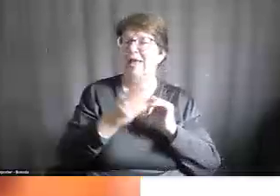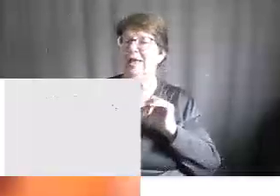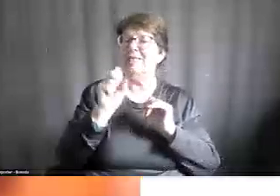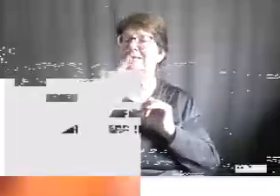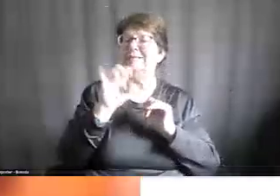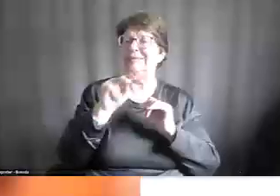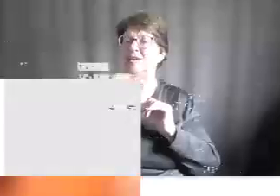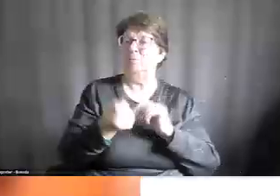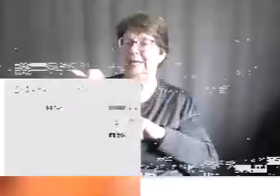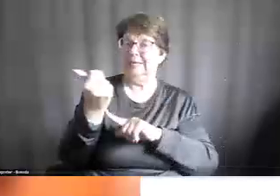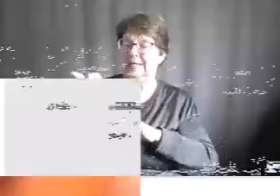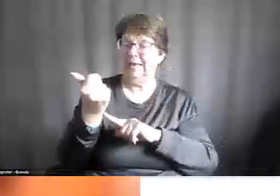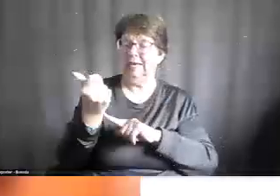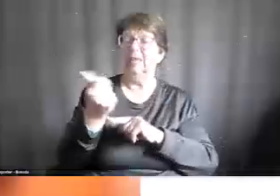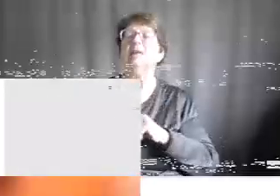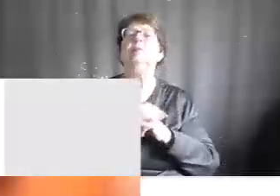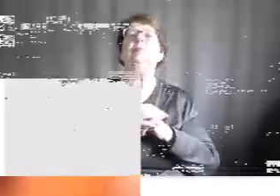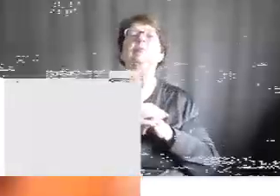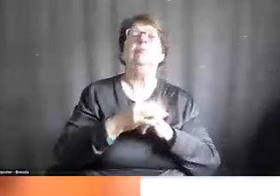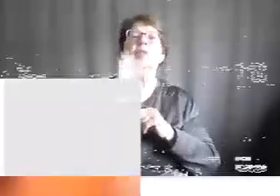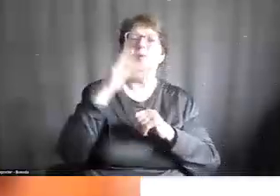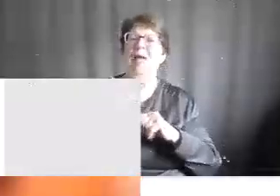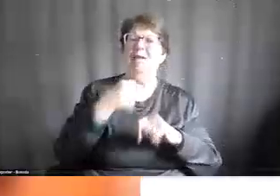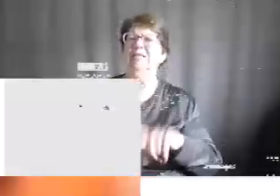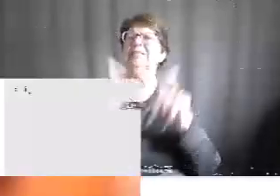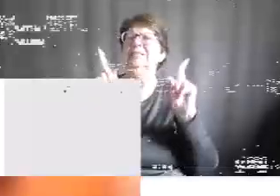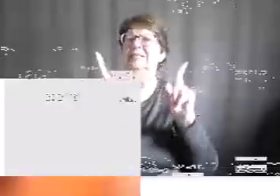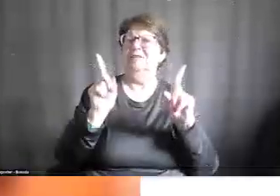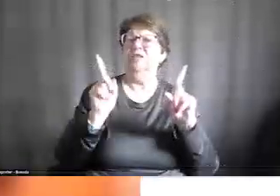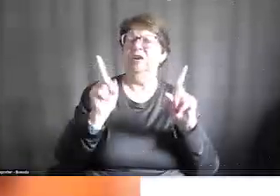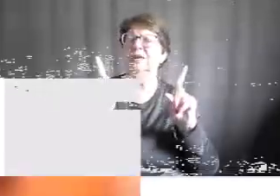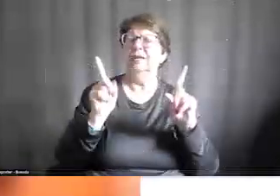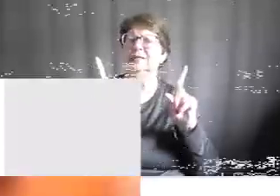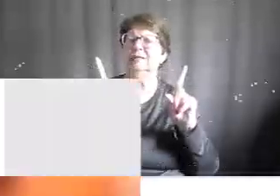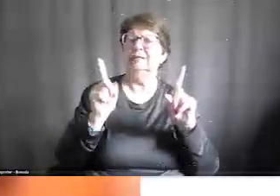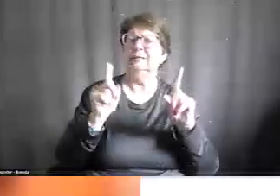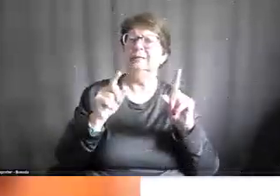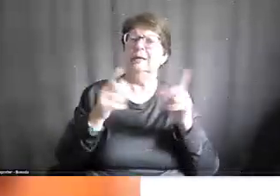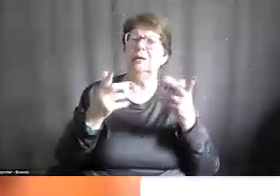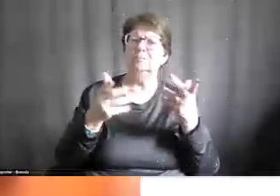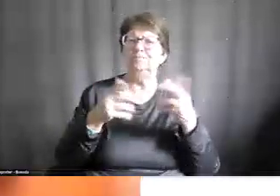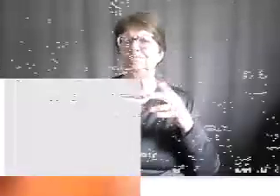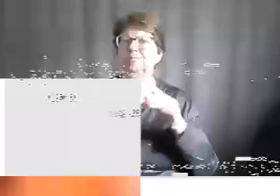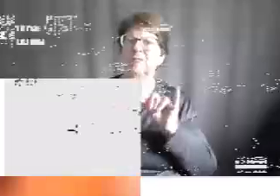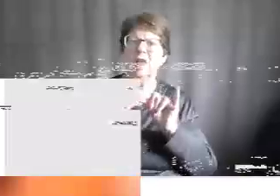Boardroom: They have a different, alignment for the… for the tunnel.